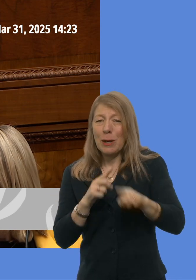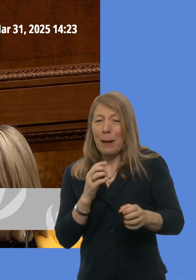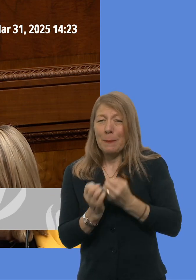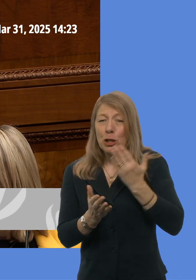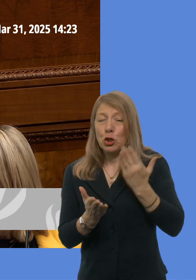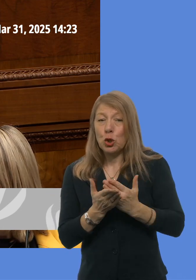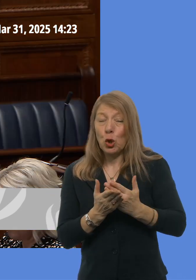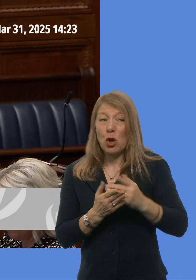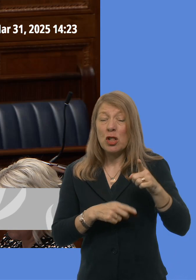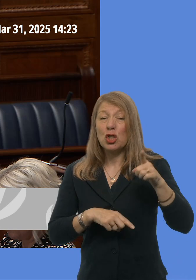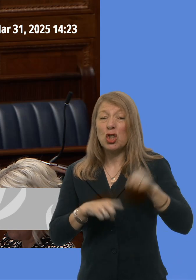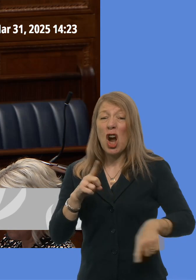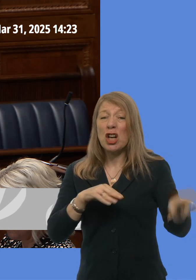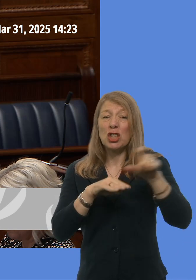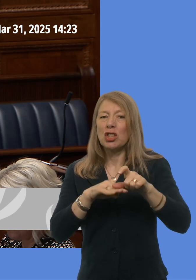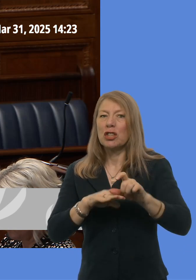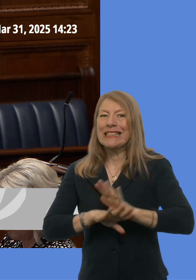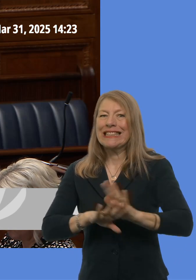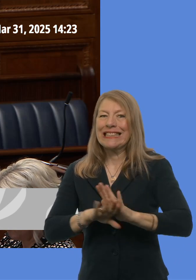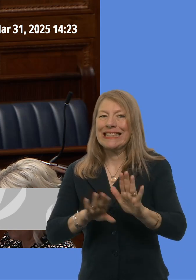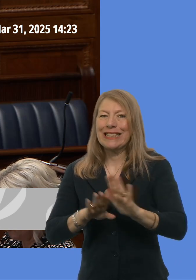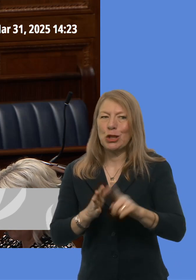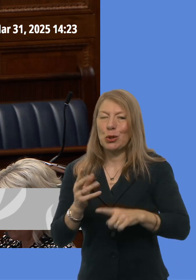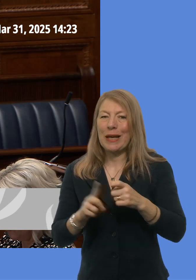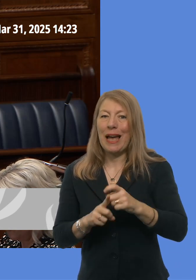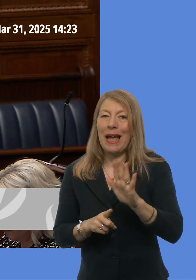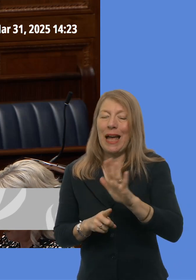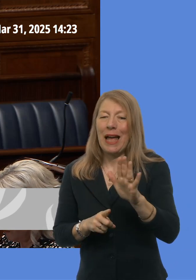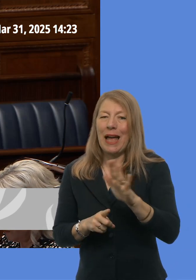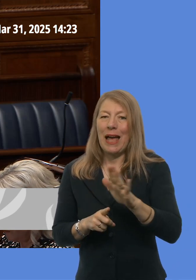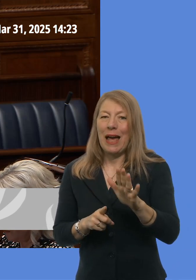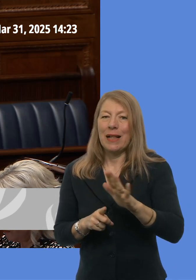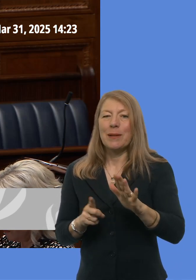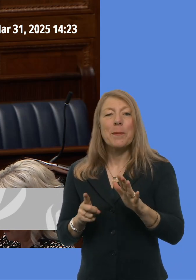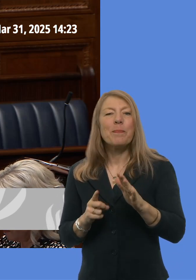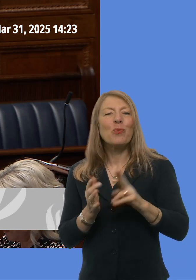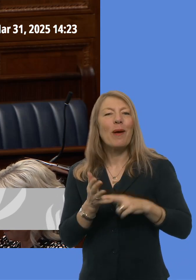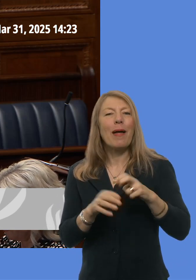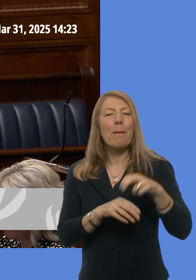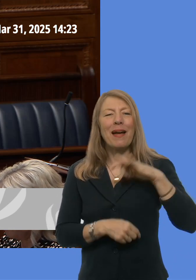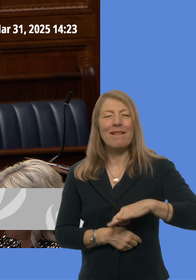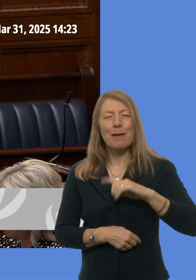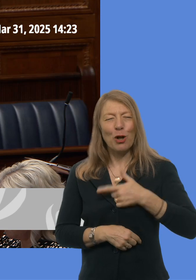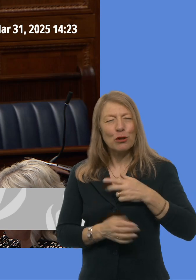That would be of benefit to Northern Ireland, because we are operating in the UK customs market.